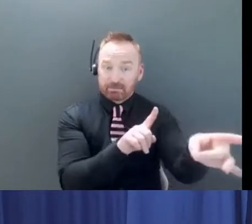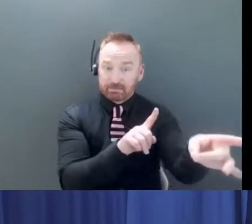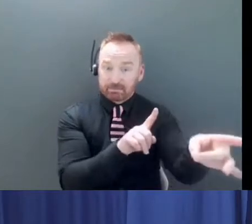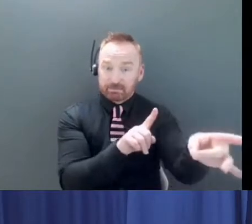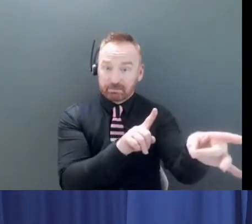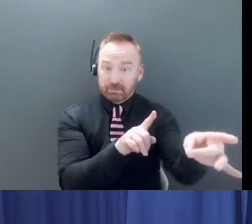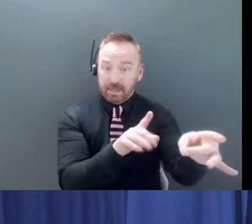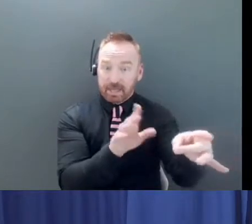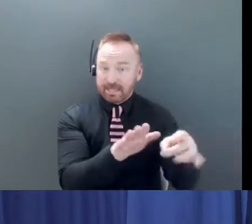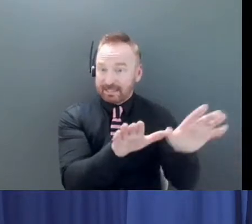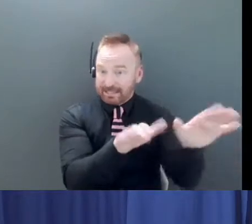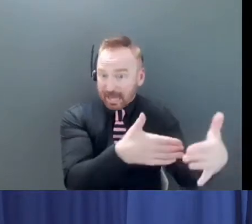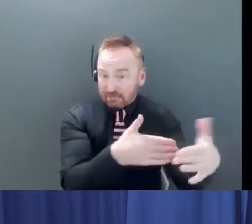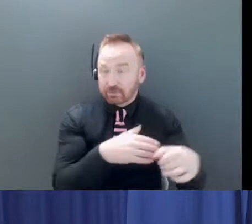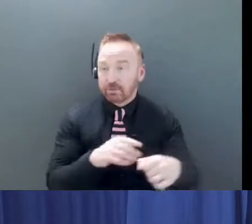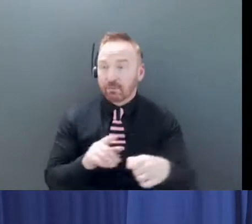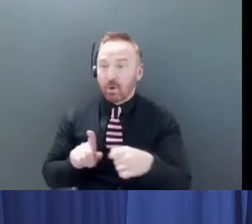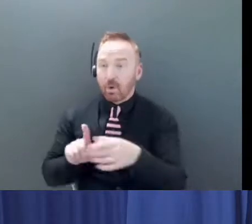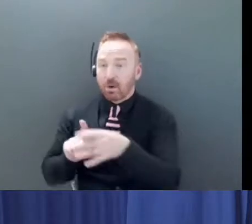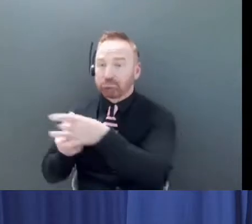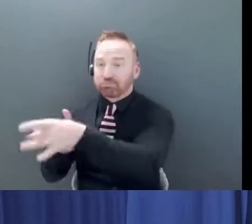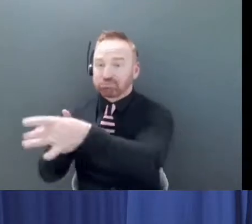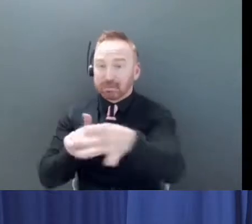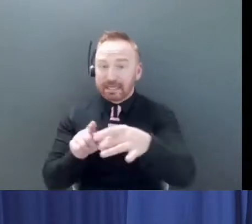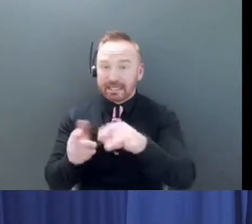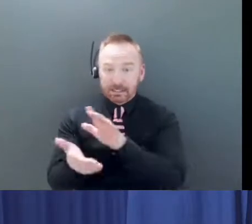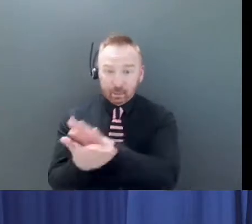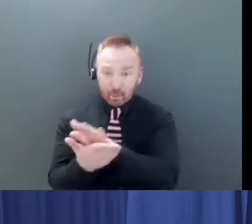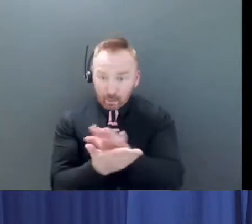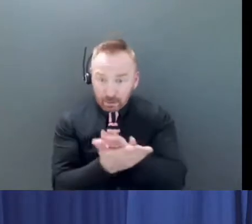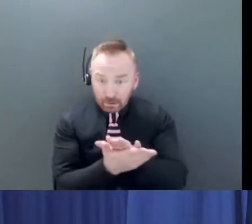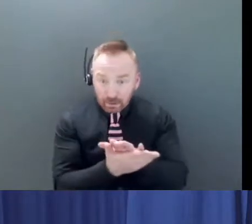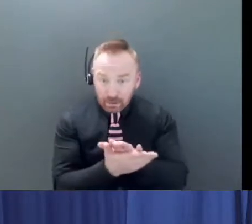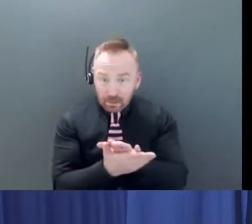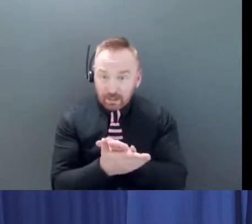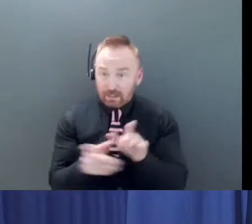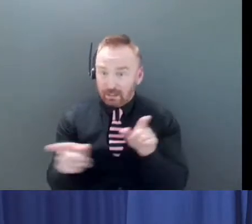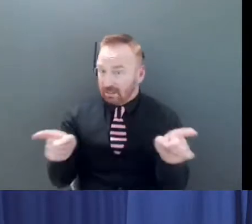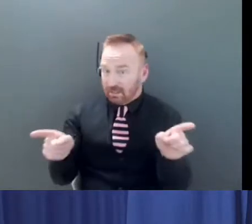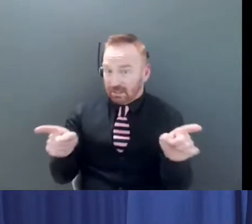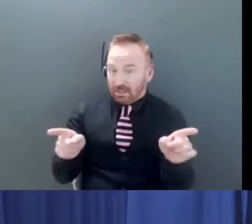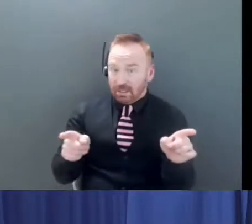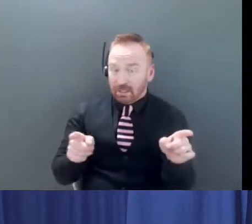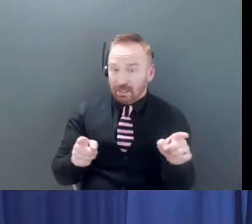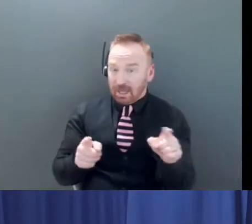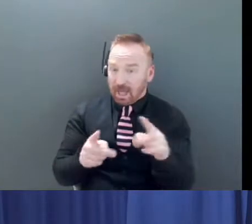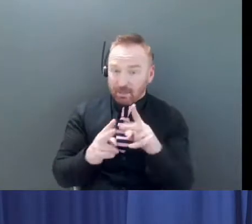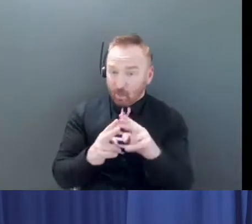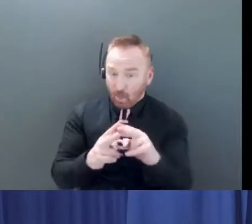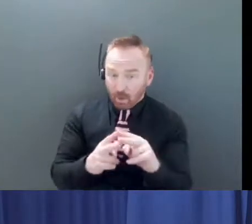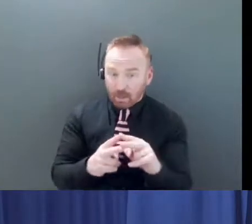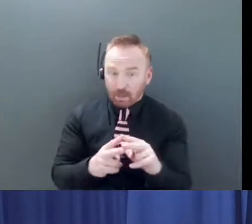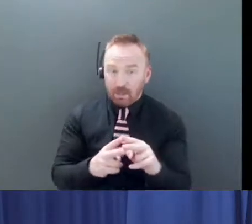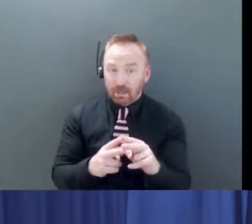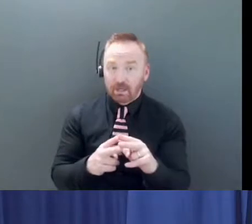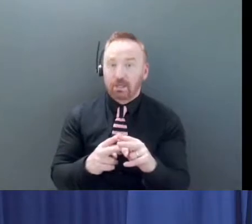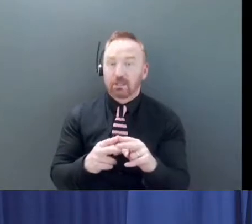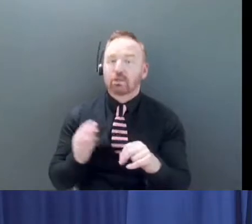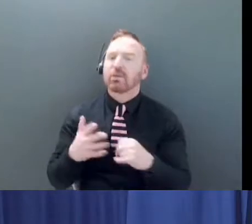school or the classroom. And what happens if there is an outbreak.